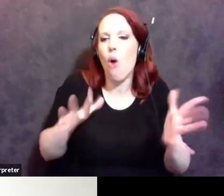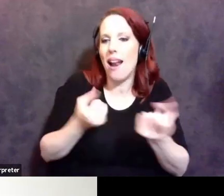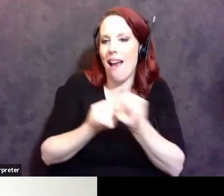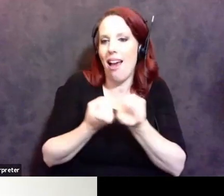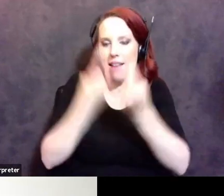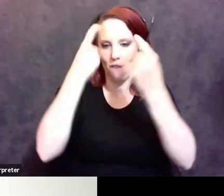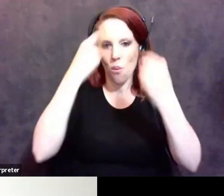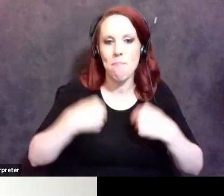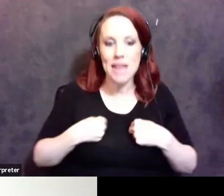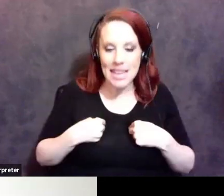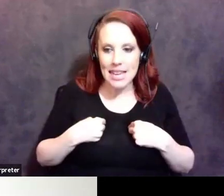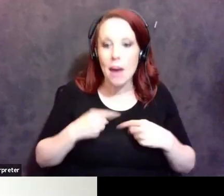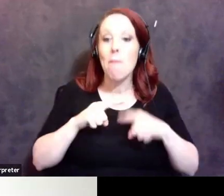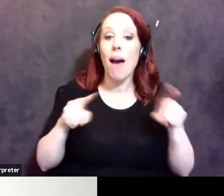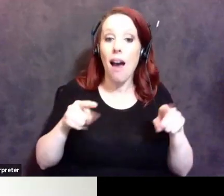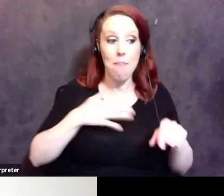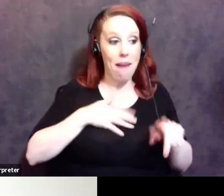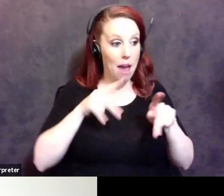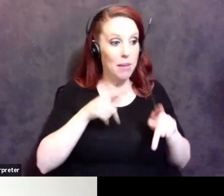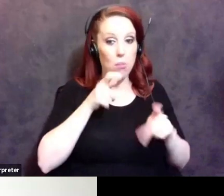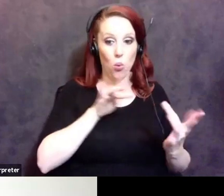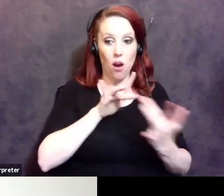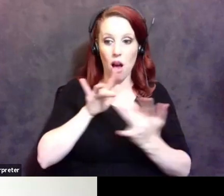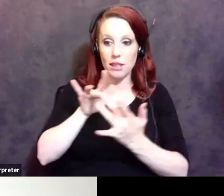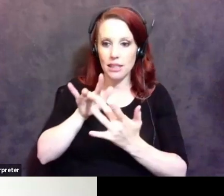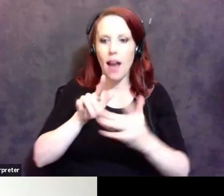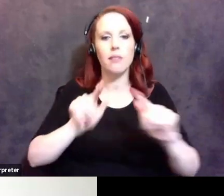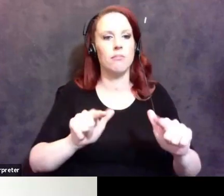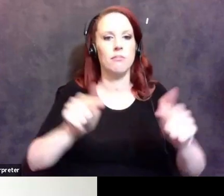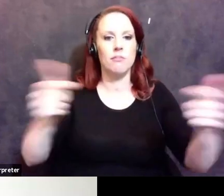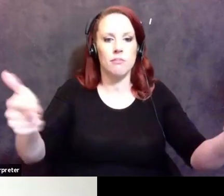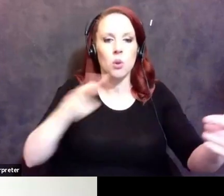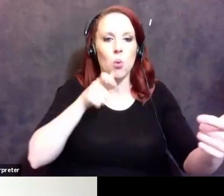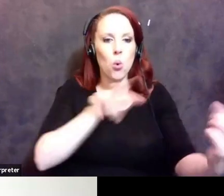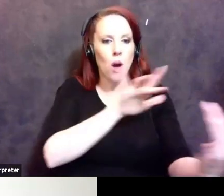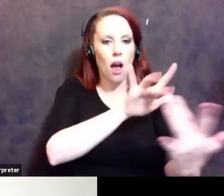are following you who have, you know, who may not necessarily be aware of all of this